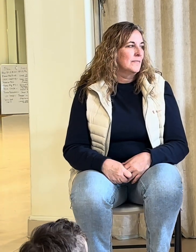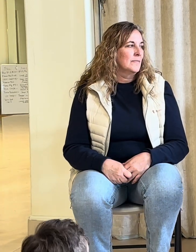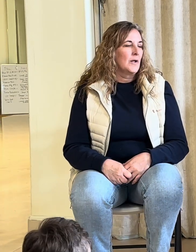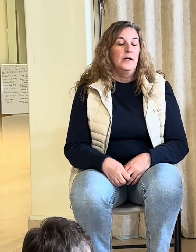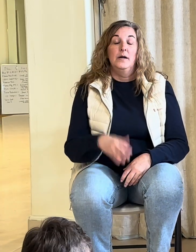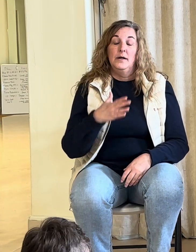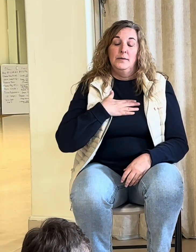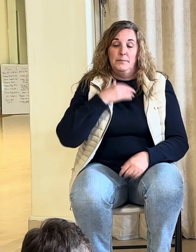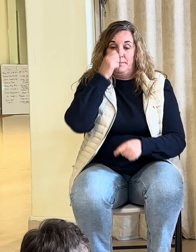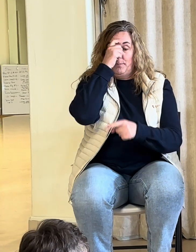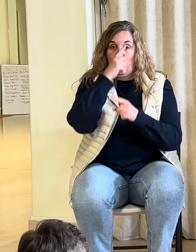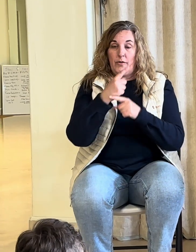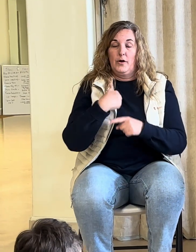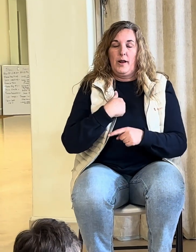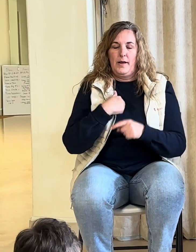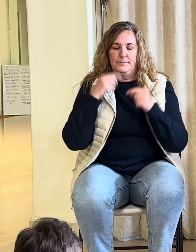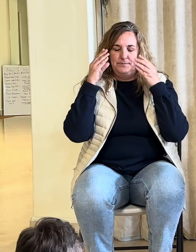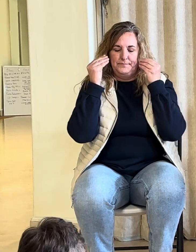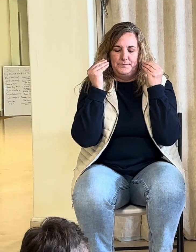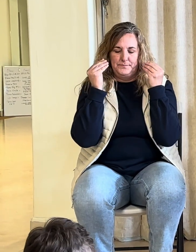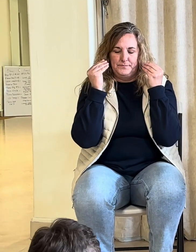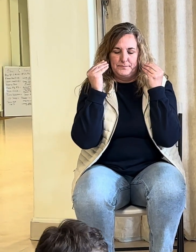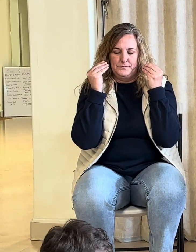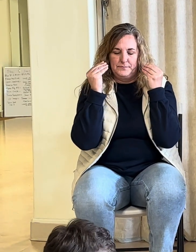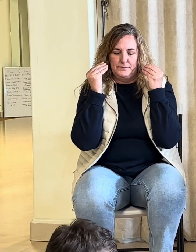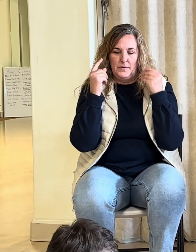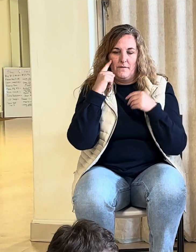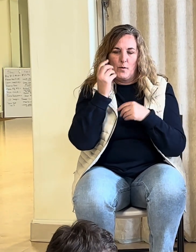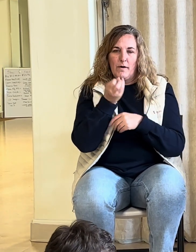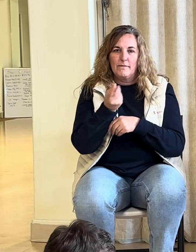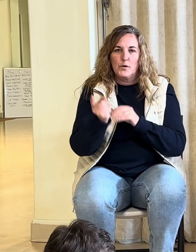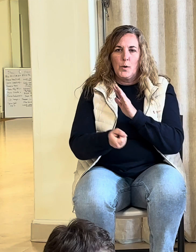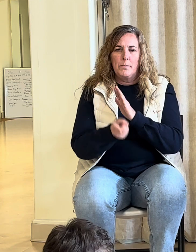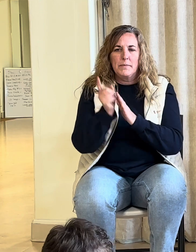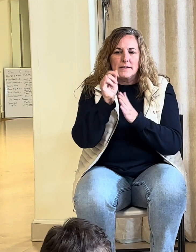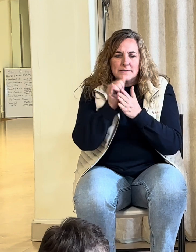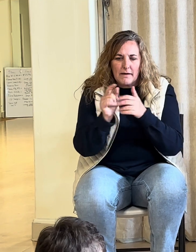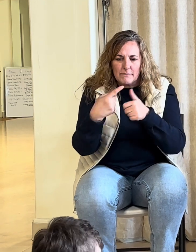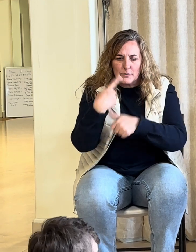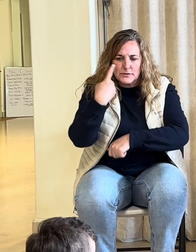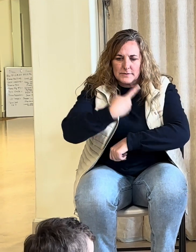So my brother and I closed our eyes, and for a few minutes that first day, we